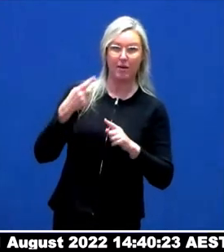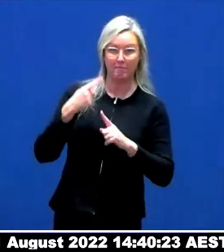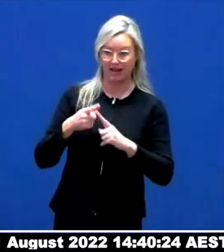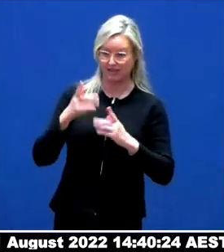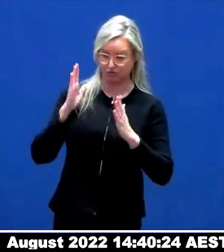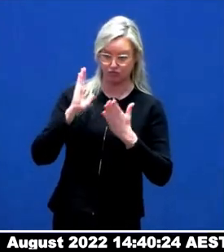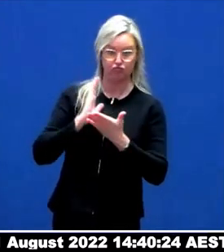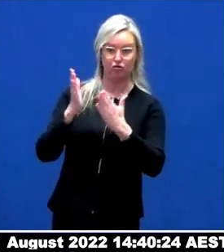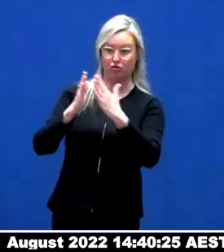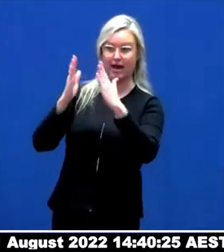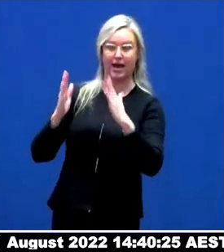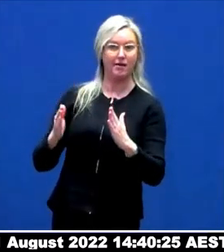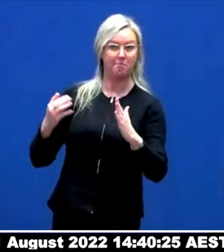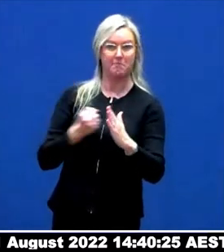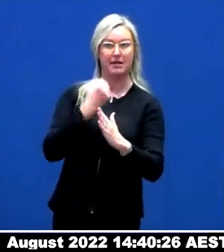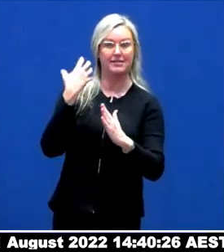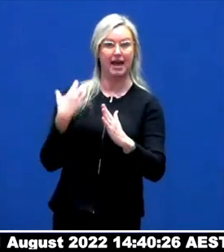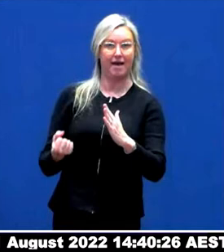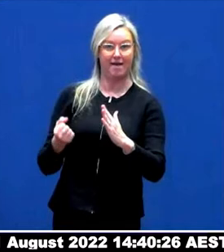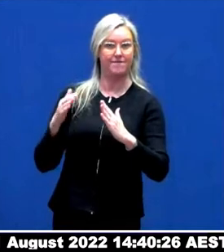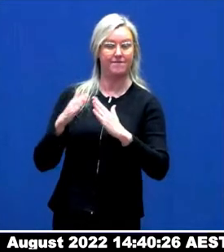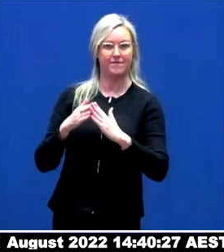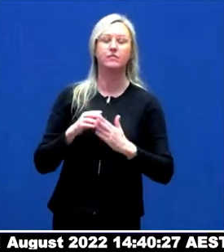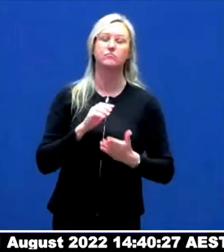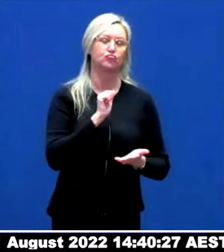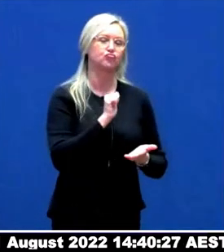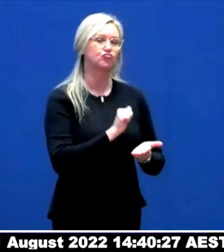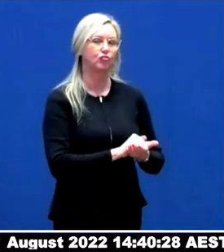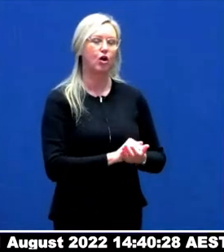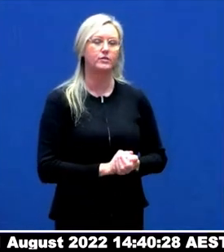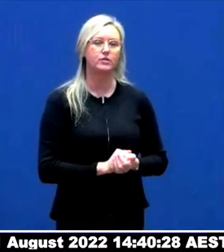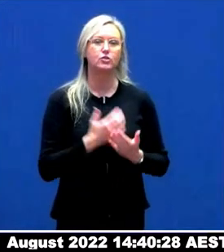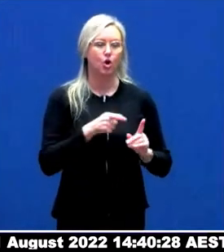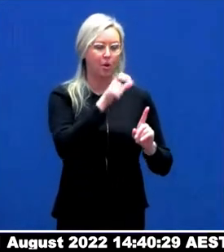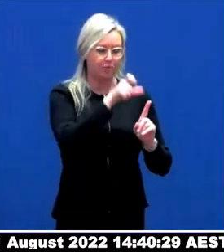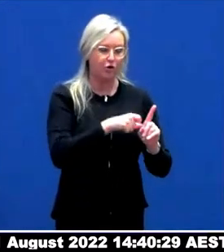can be provided, that supports can be provided? That's correct. So, the participant and the provider would work